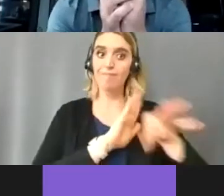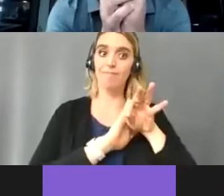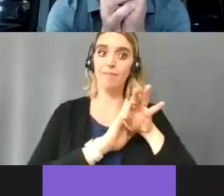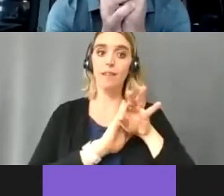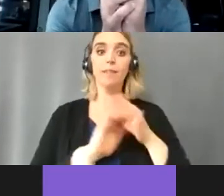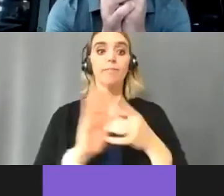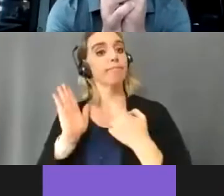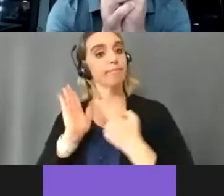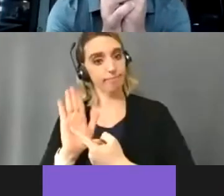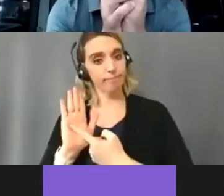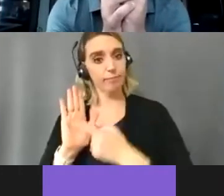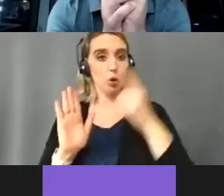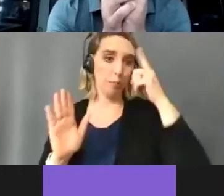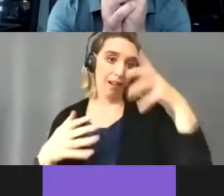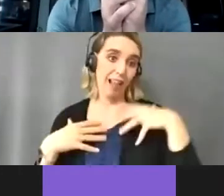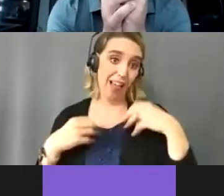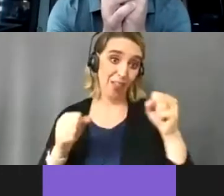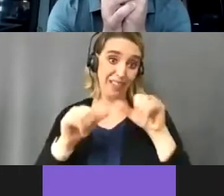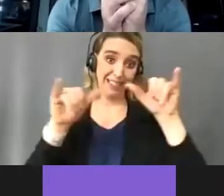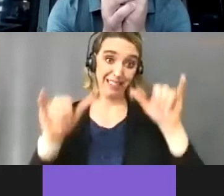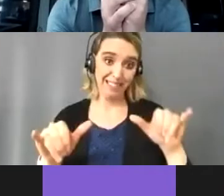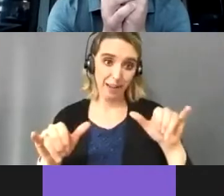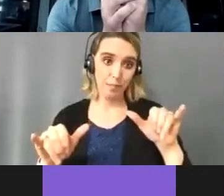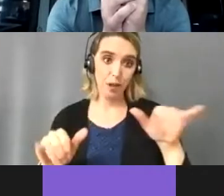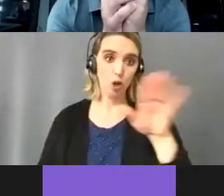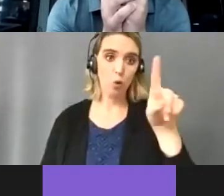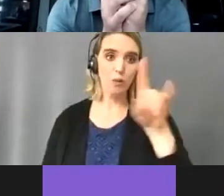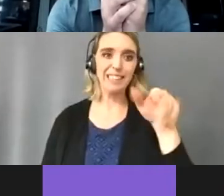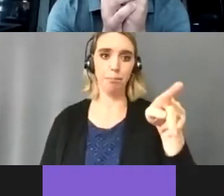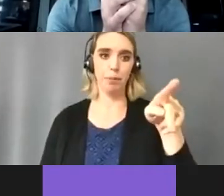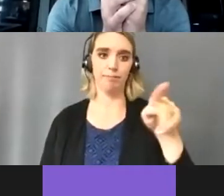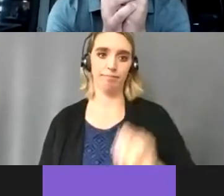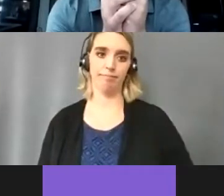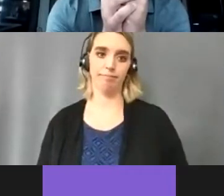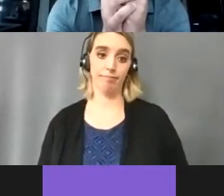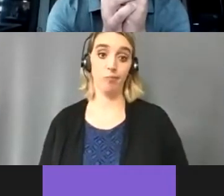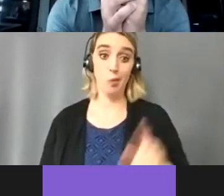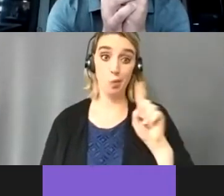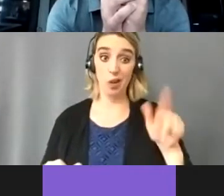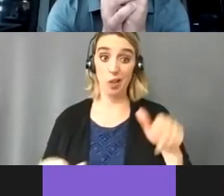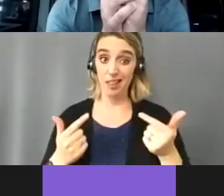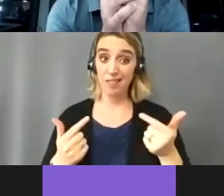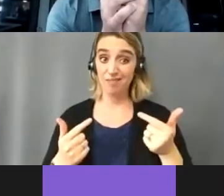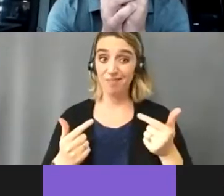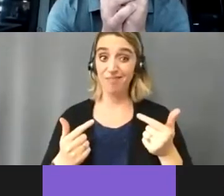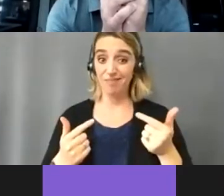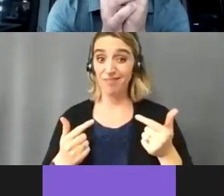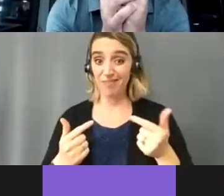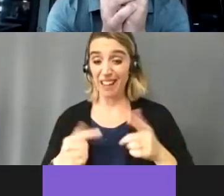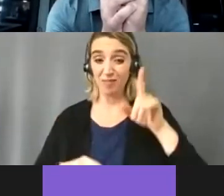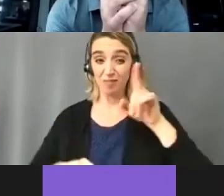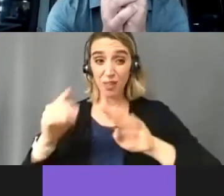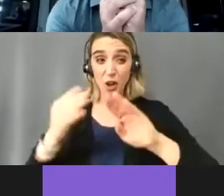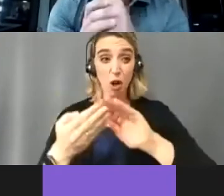of what your mental health system looked like was your zip code. It's where you live. It varies from one community to the next.